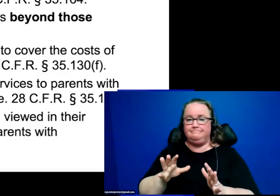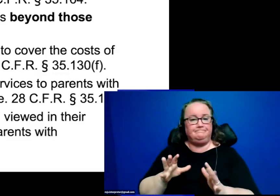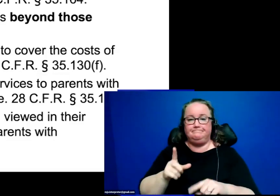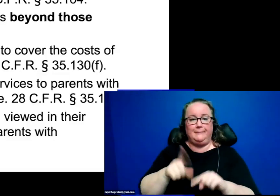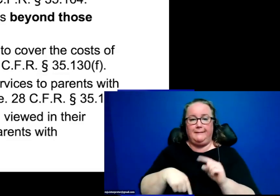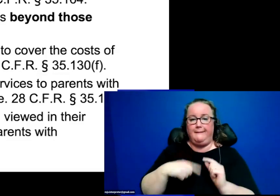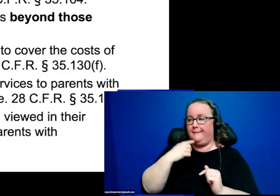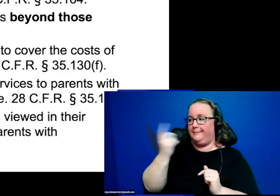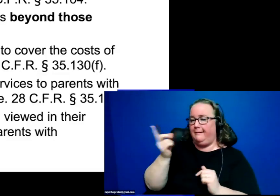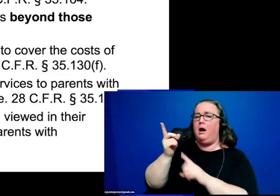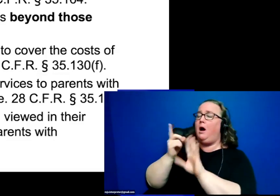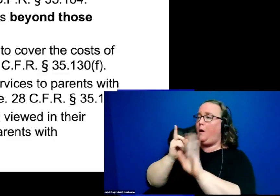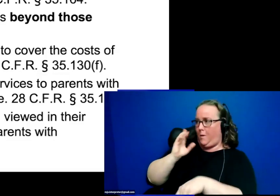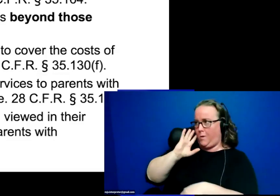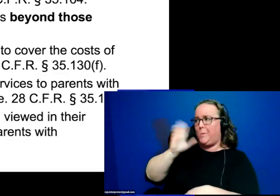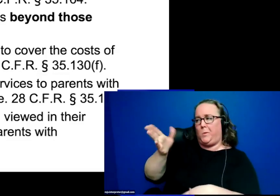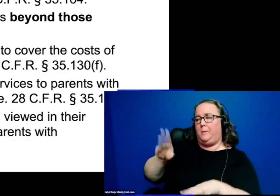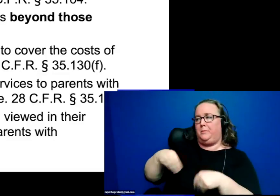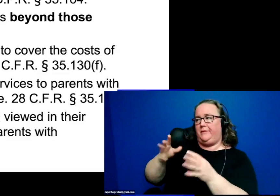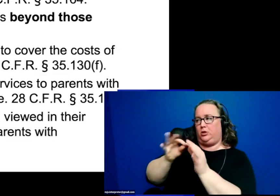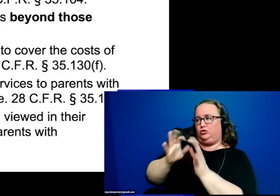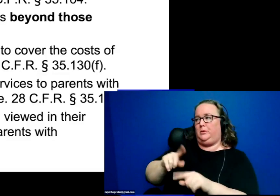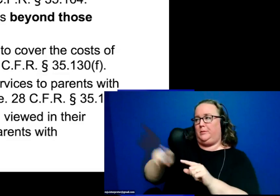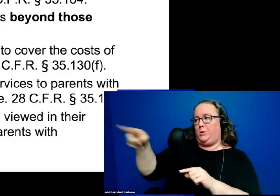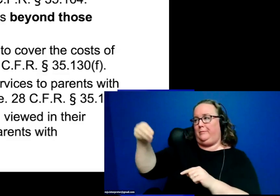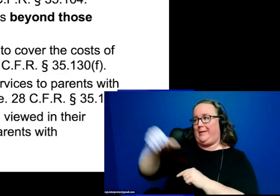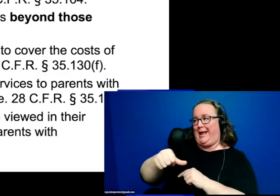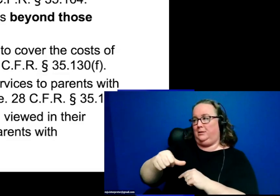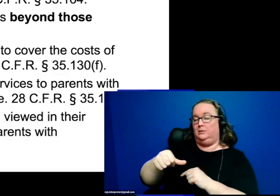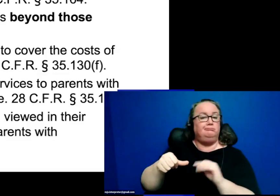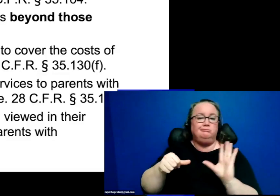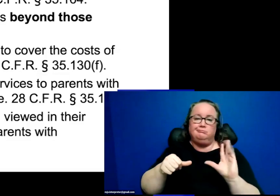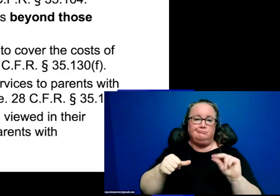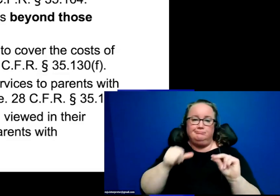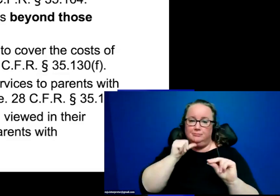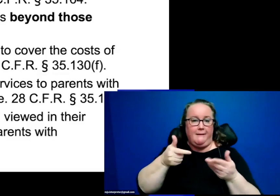we'll provide the interpreter, but the parent will have to cover it. That is not allowed under the ADA.